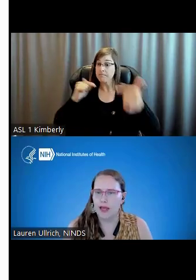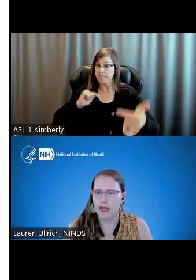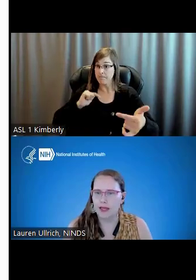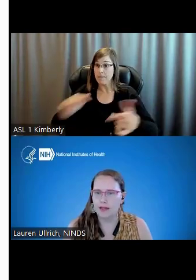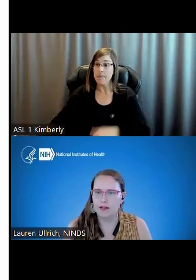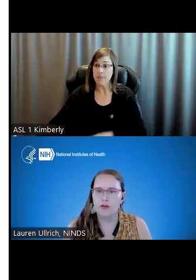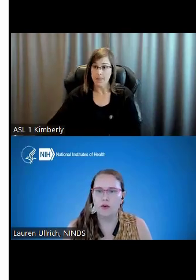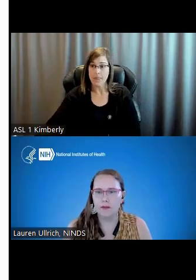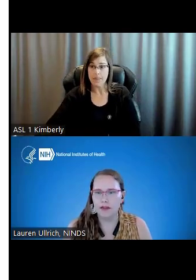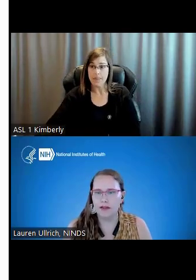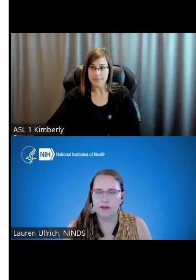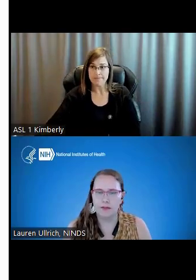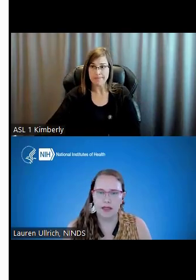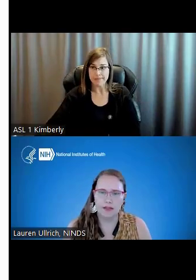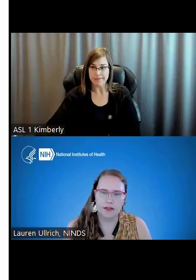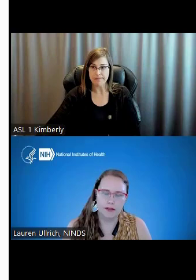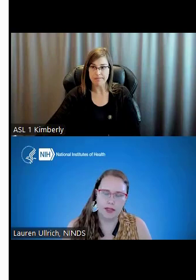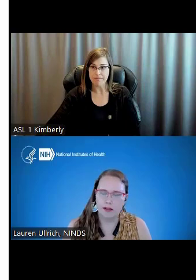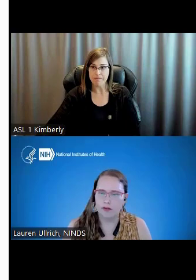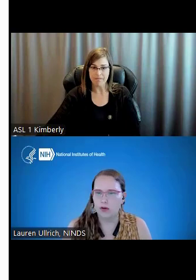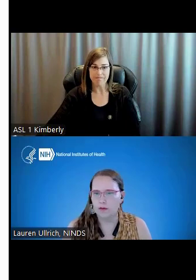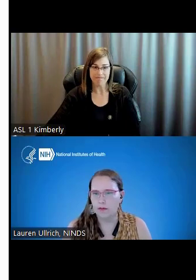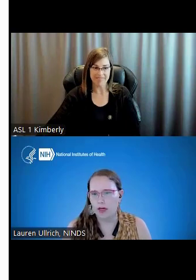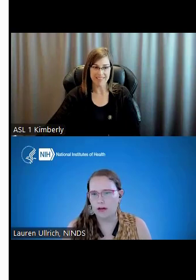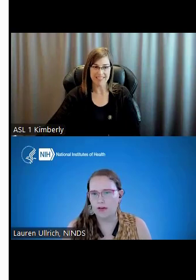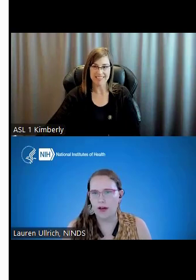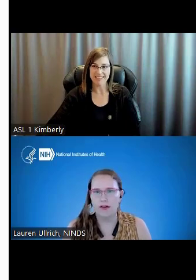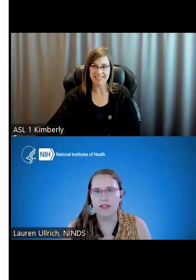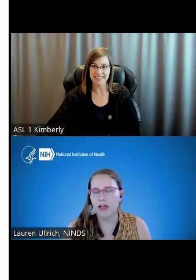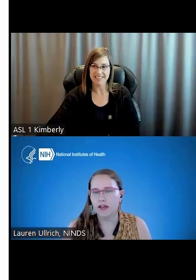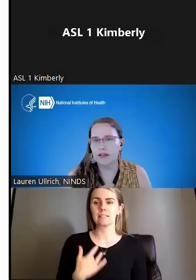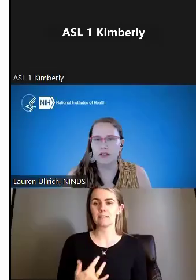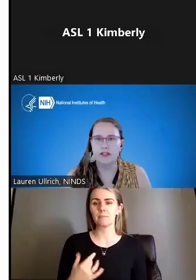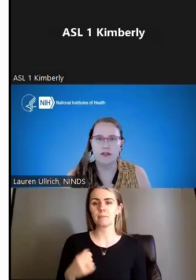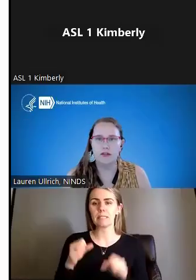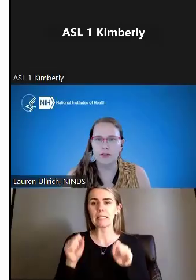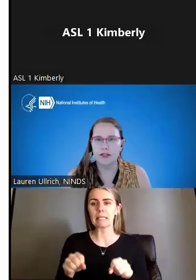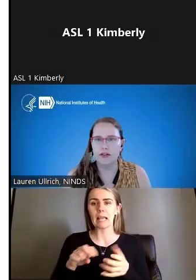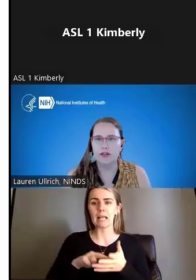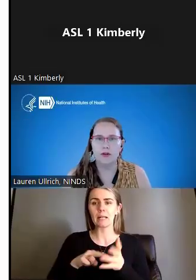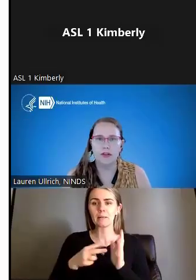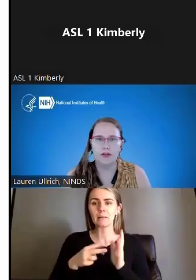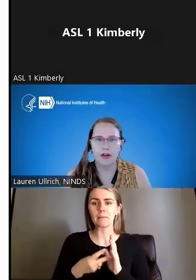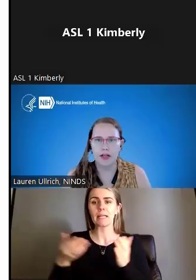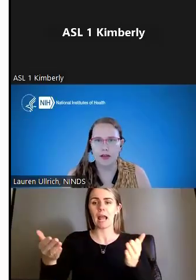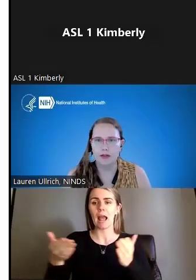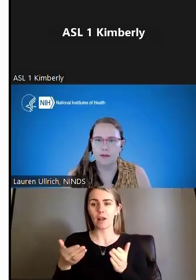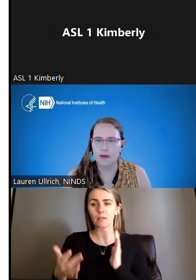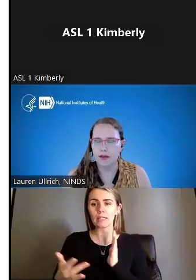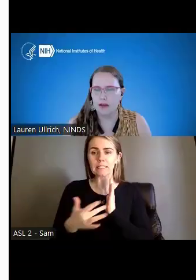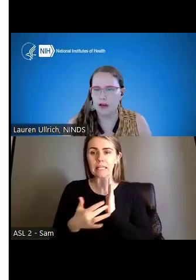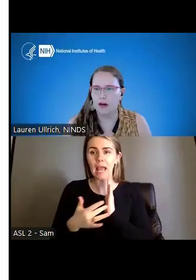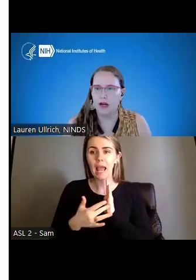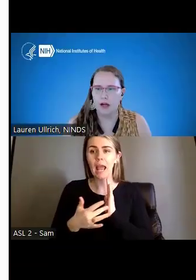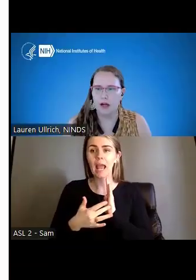And normally, this might take the form of hiring a tech to continue the research while you're not able to be there.